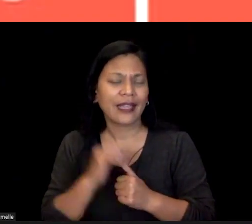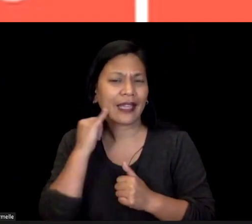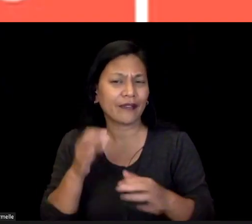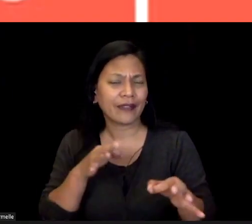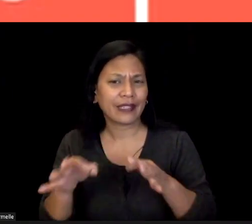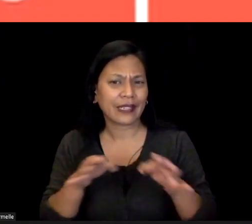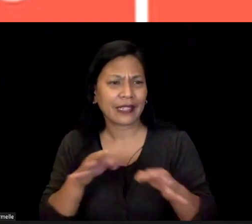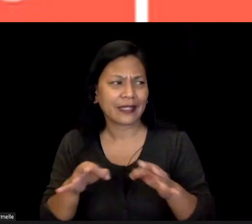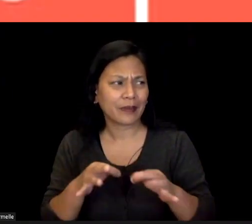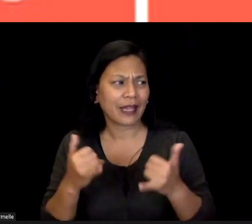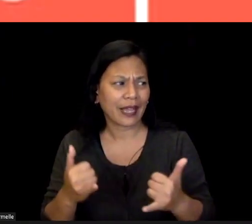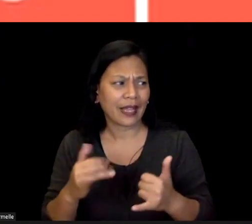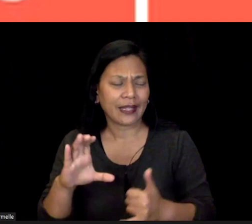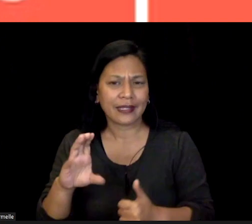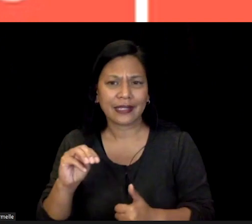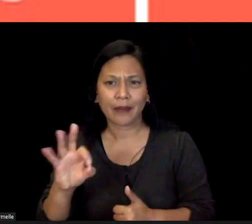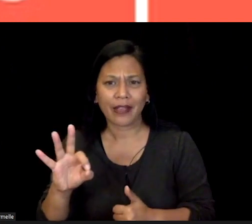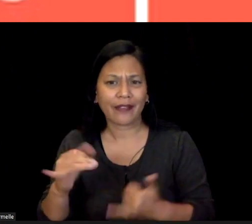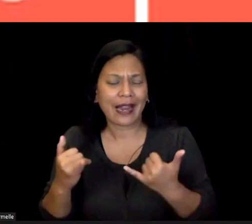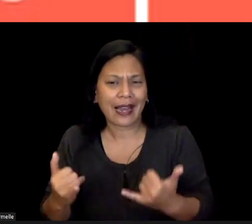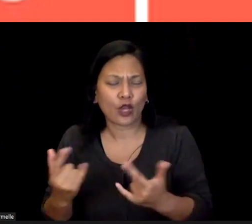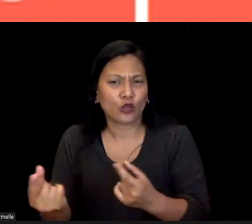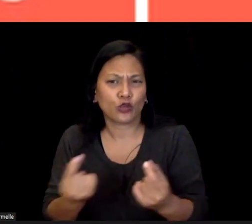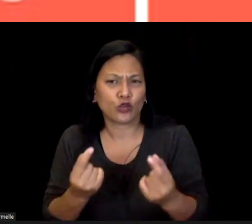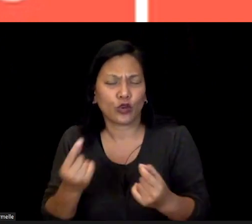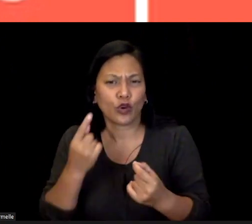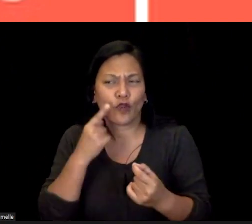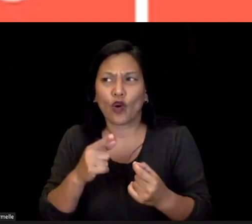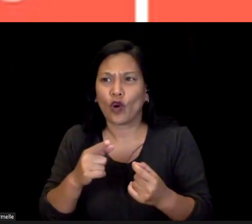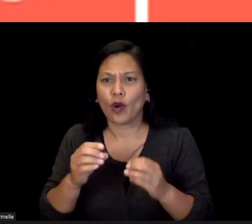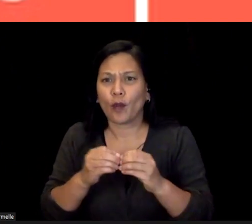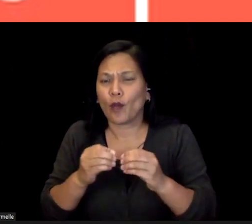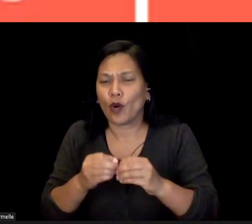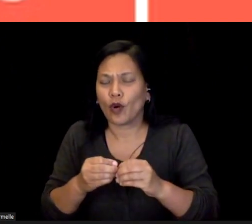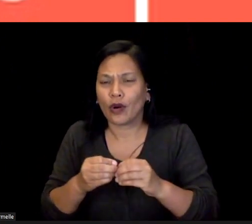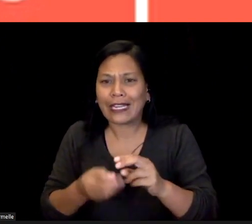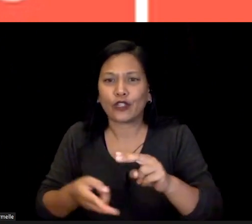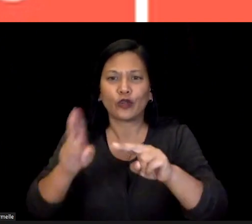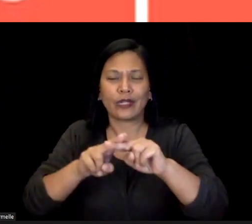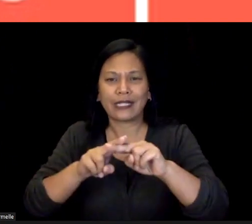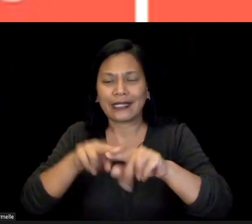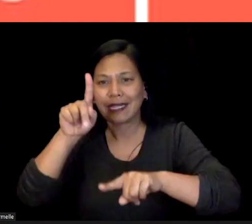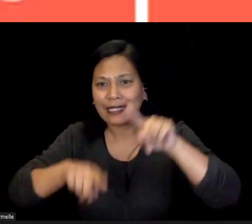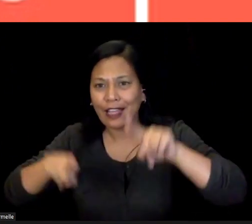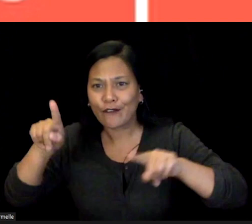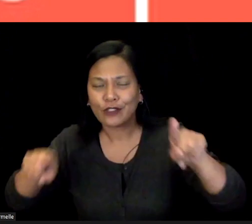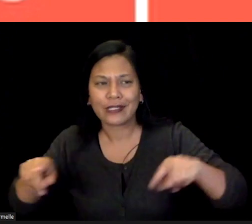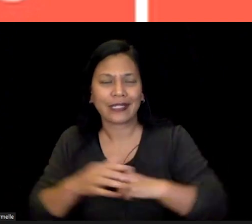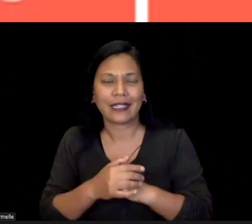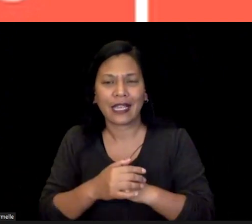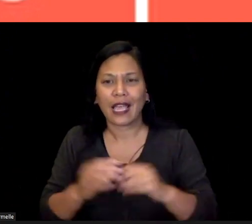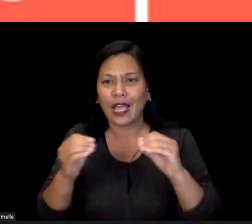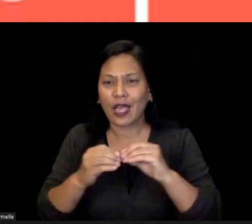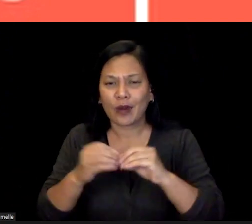What is the CMF doing now, uh, to increase visibility for diverse voices and stories from those in marginalized communities and